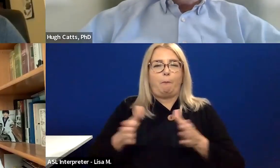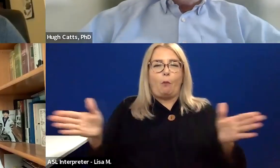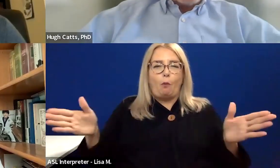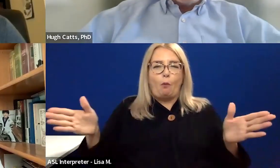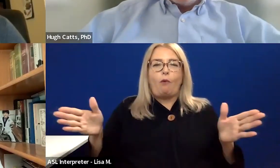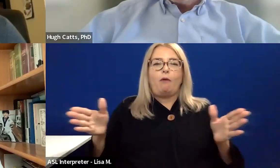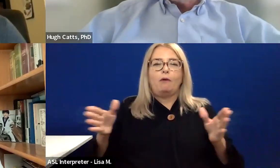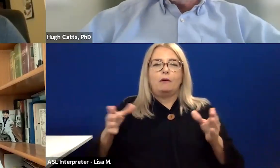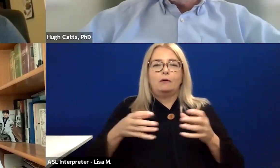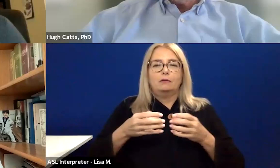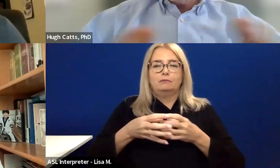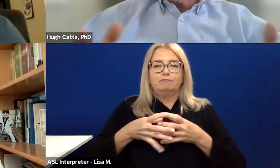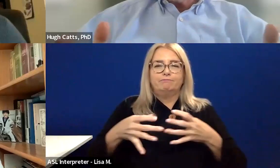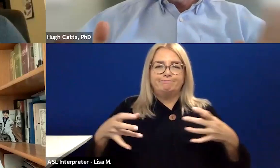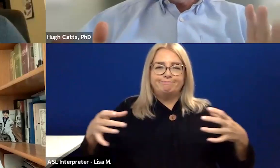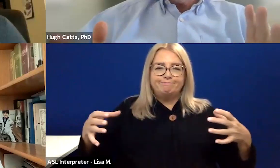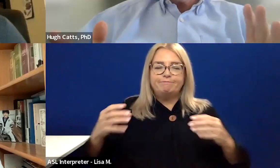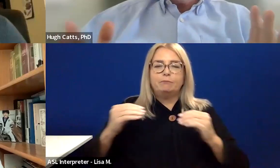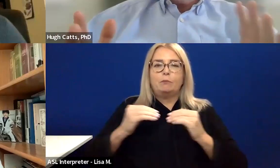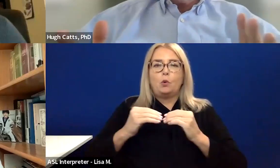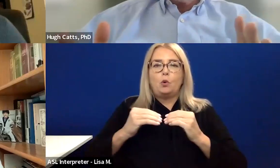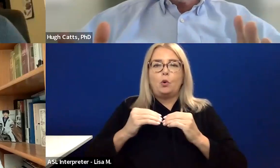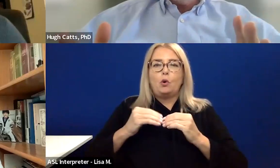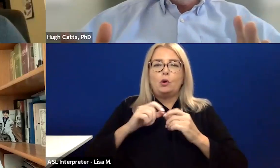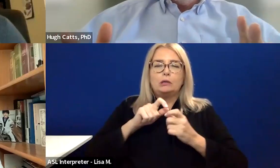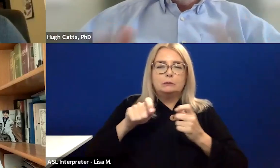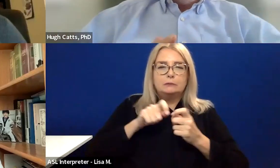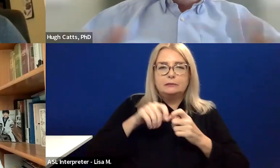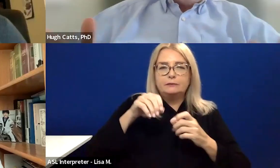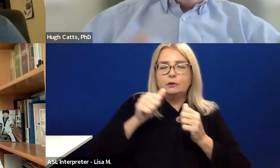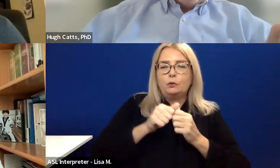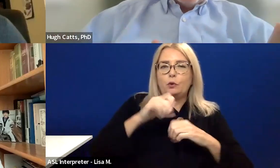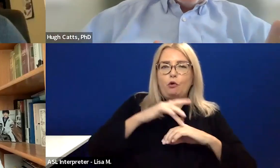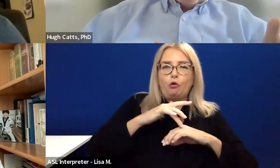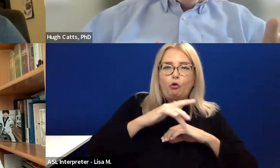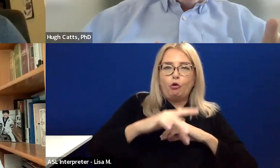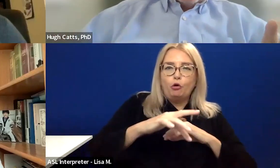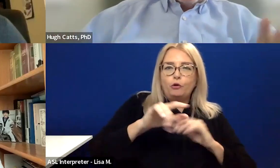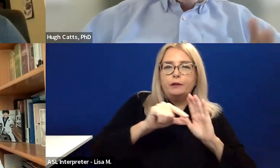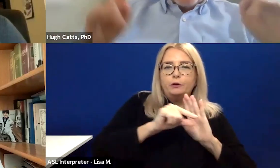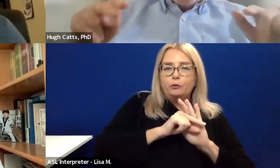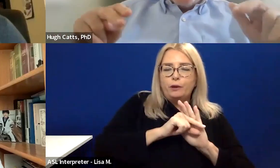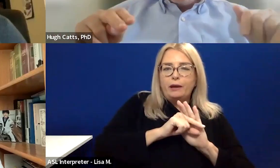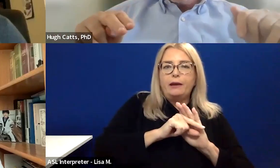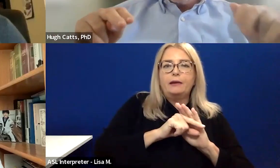the early grades where we've got the same teacher and we can assure that both reading instruction